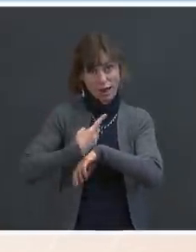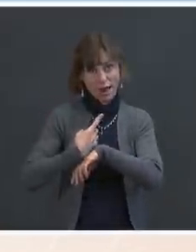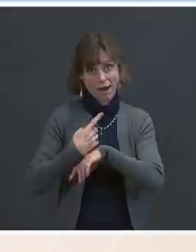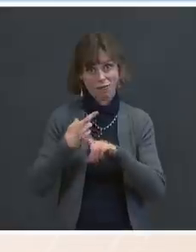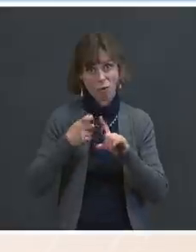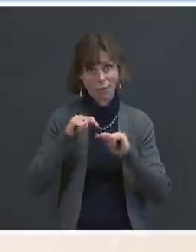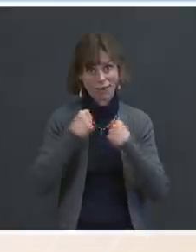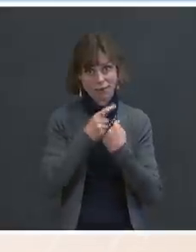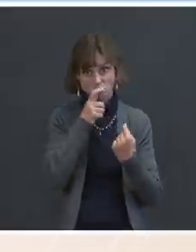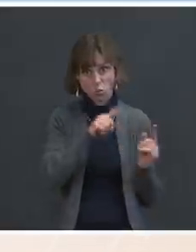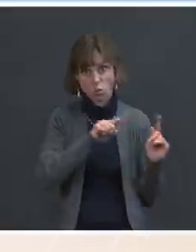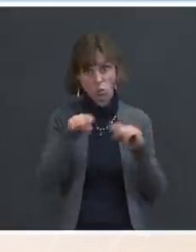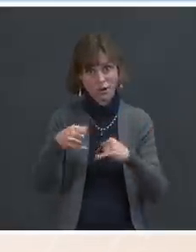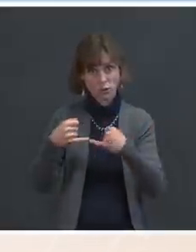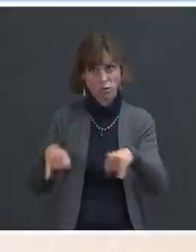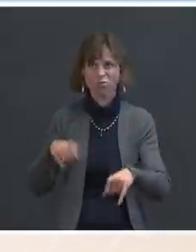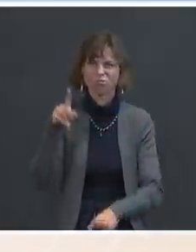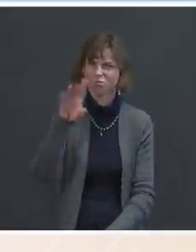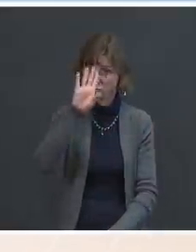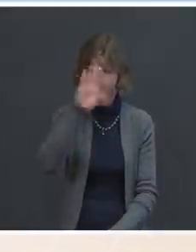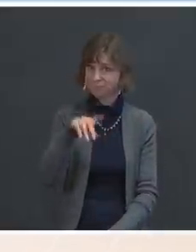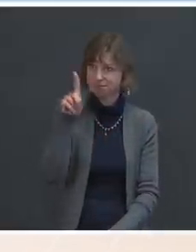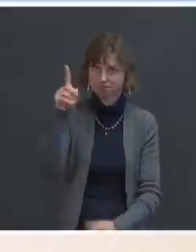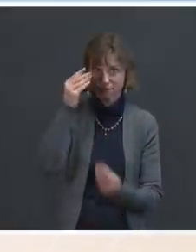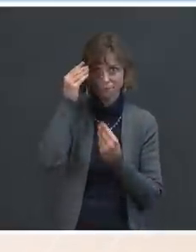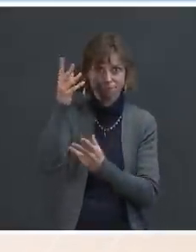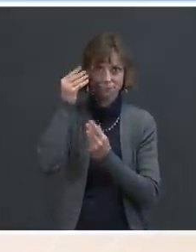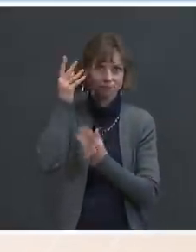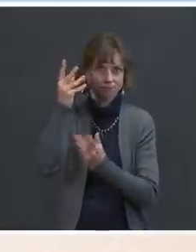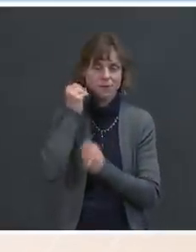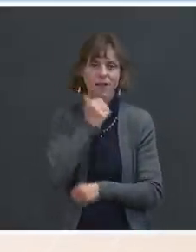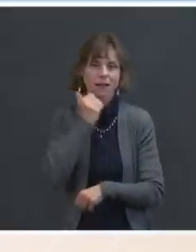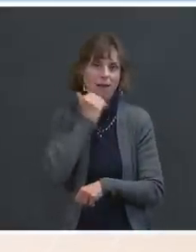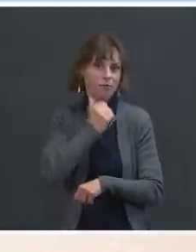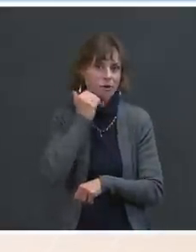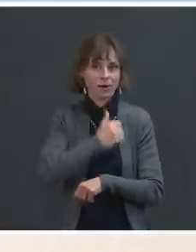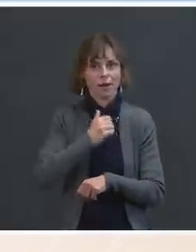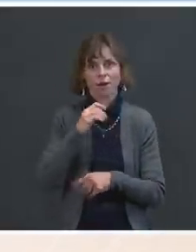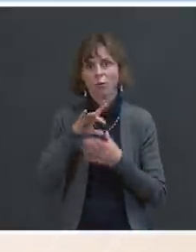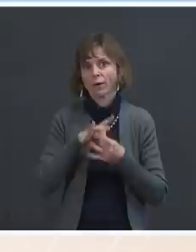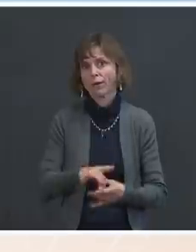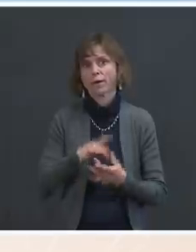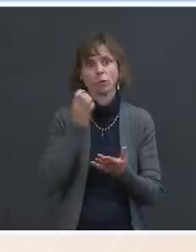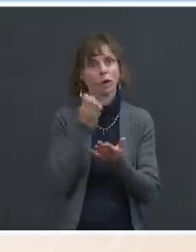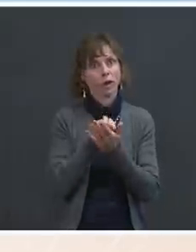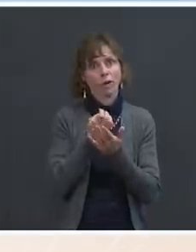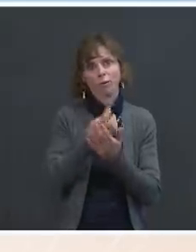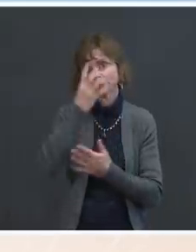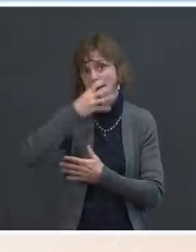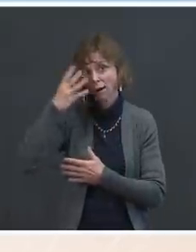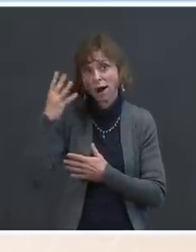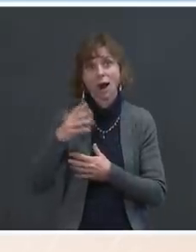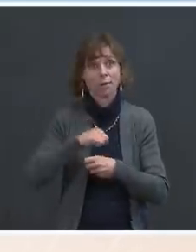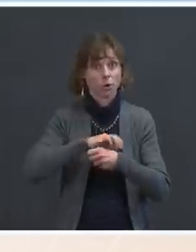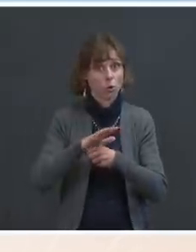I will note he receives regular briefings on immigration and the economy, on COVID, on a range of issues that the country